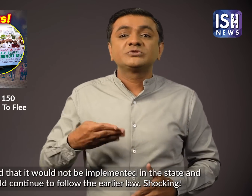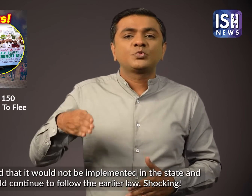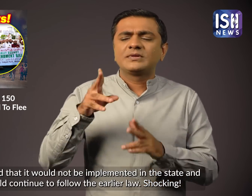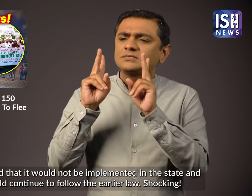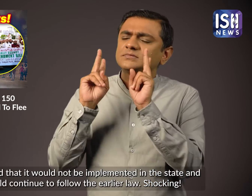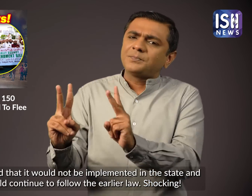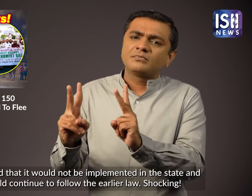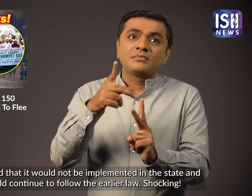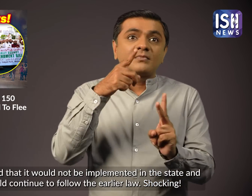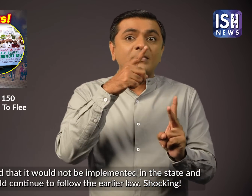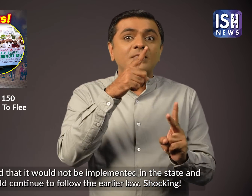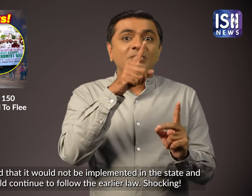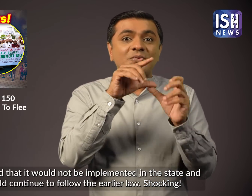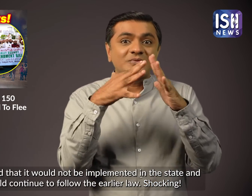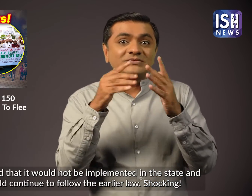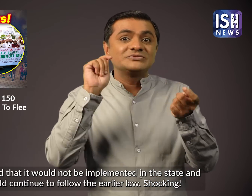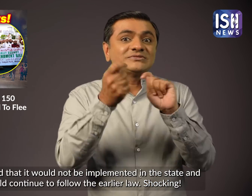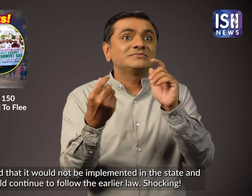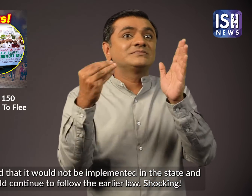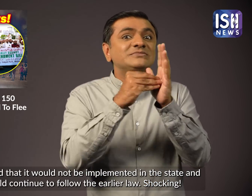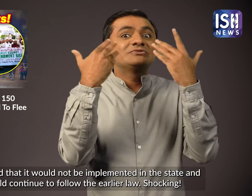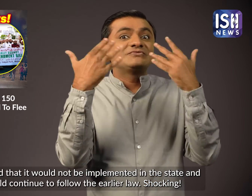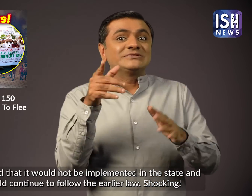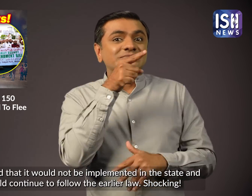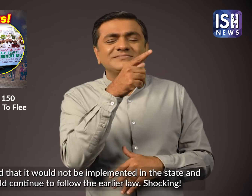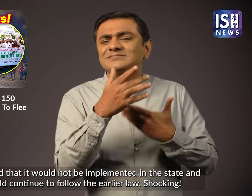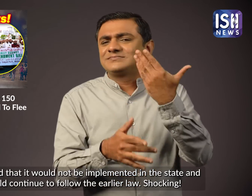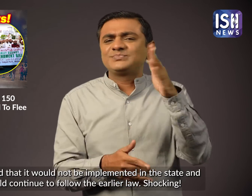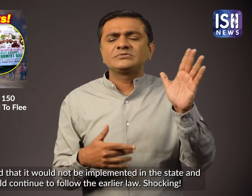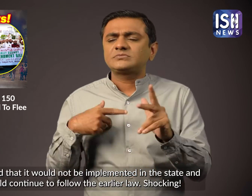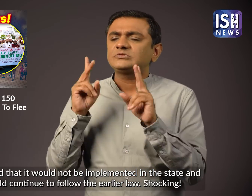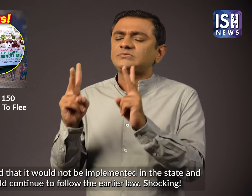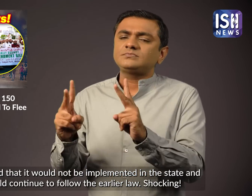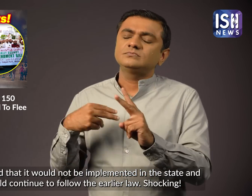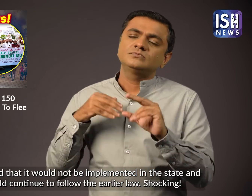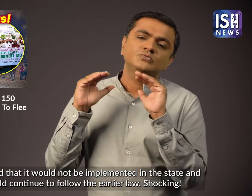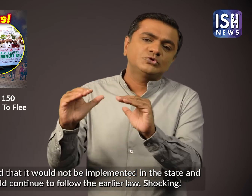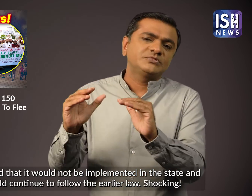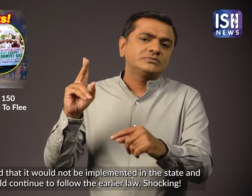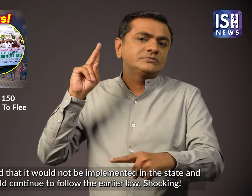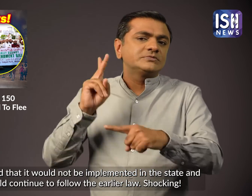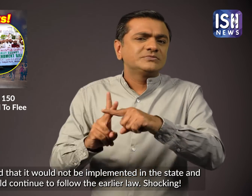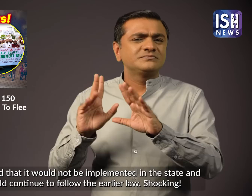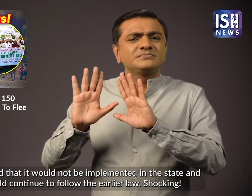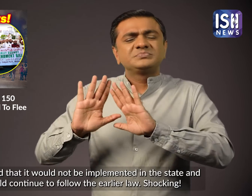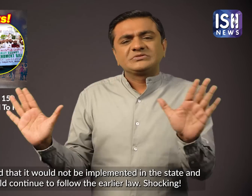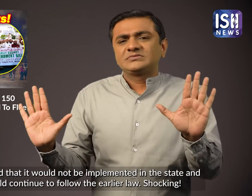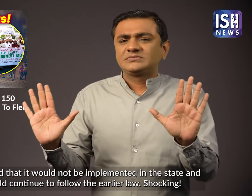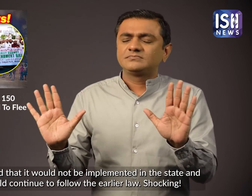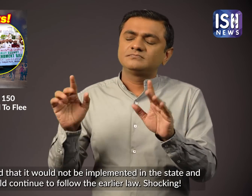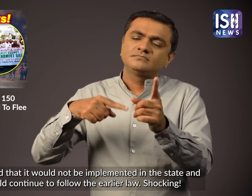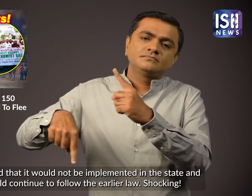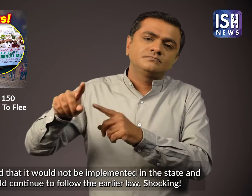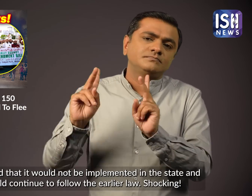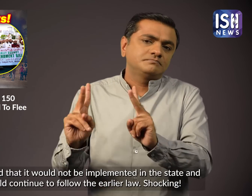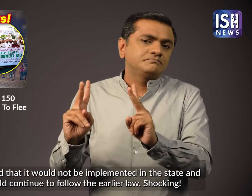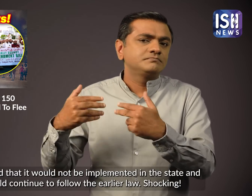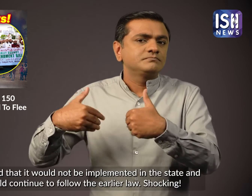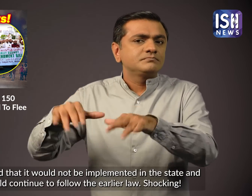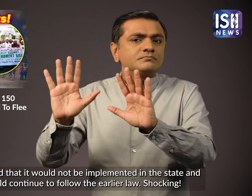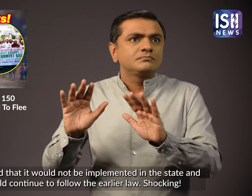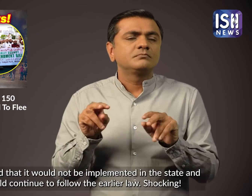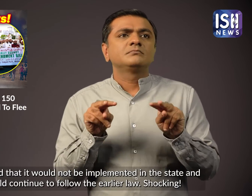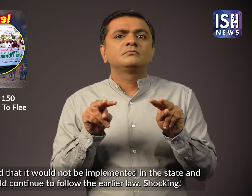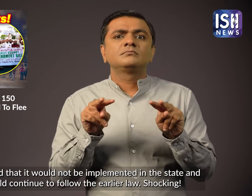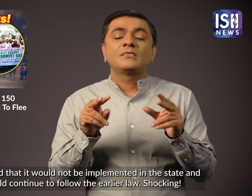She also stated that it would not be implemented in the state and they would continue to follow the earlier law. Shocking!